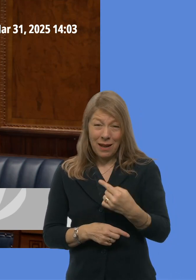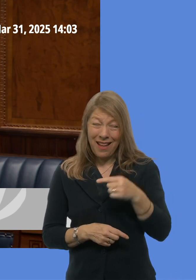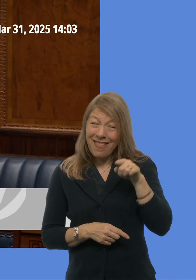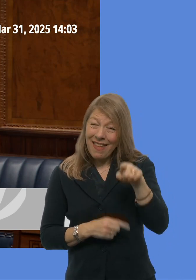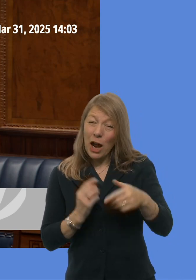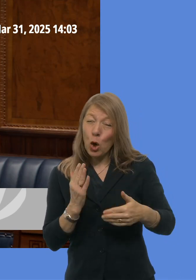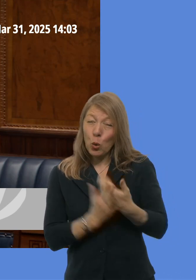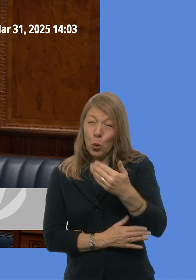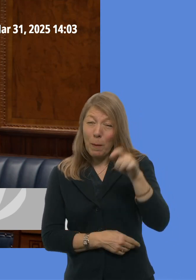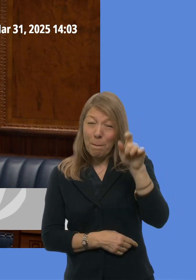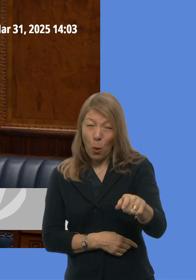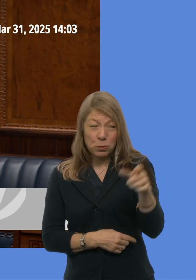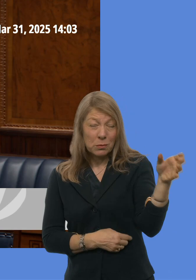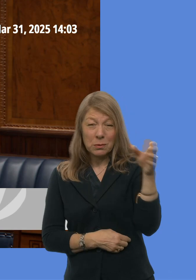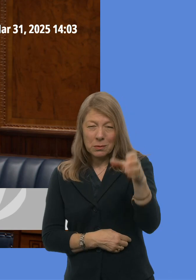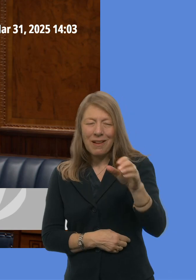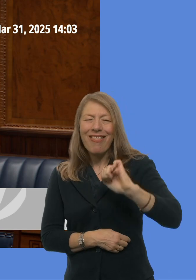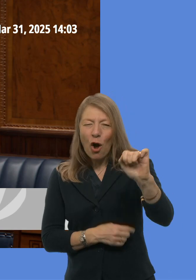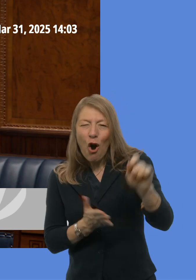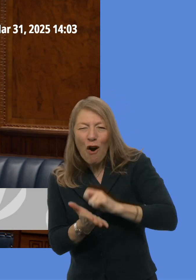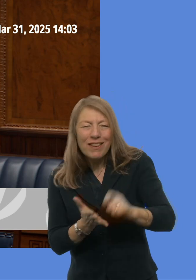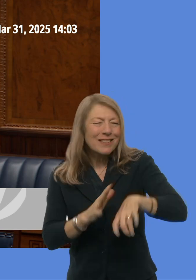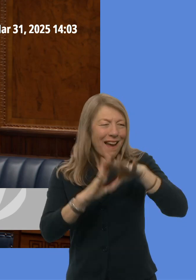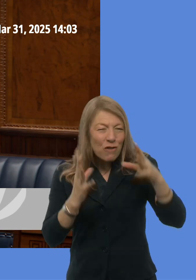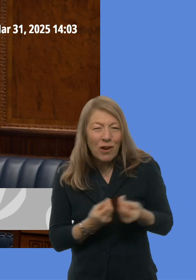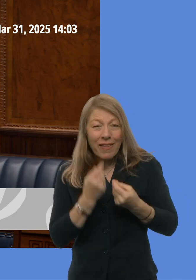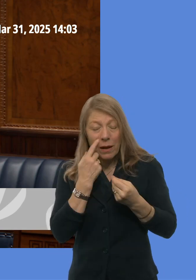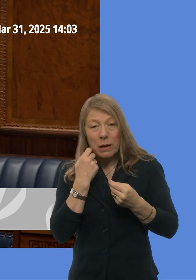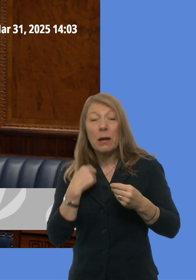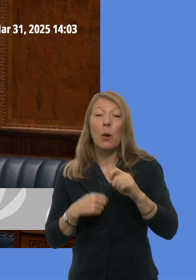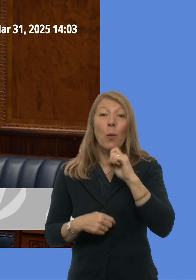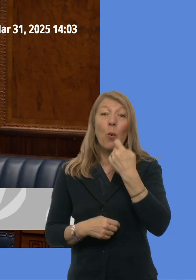Is that confirmed that that will be the committed budget to the project, to that office?